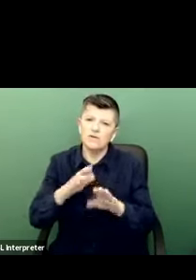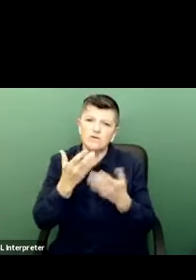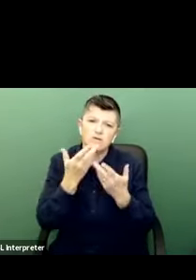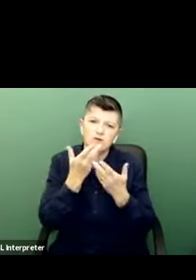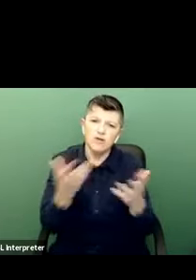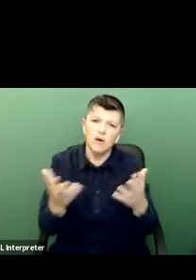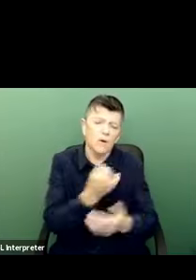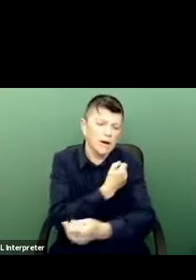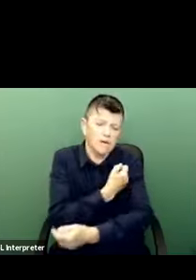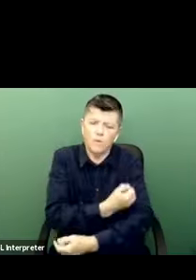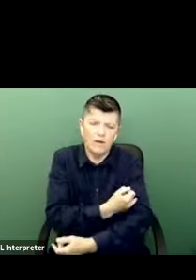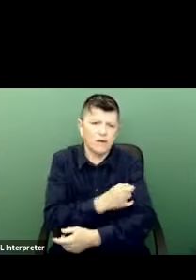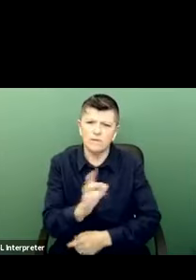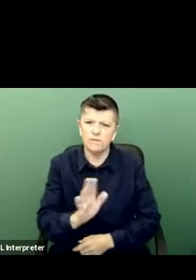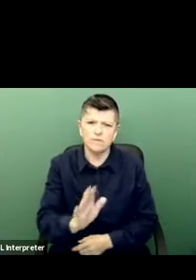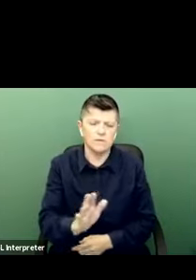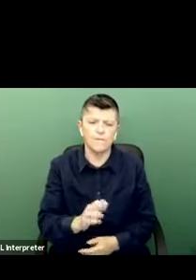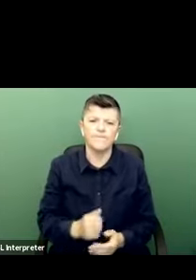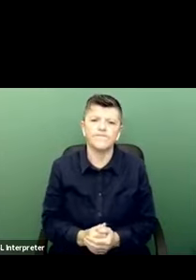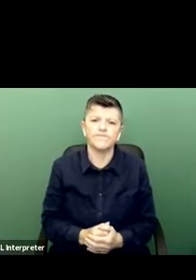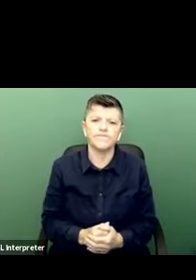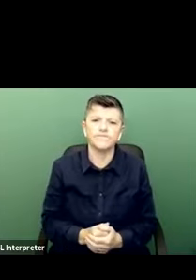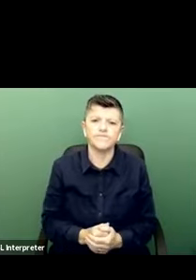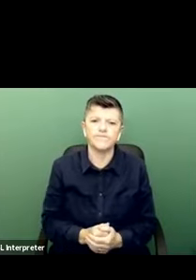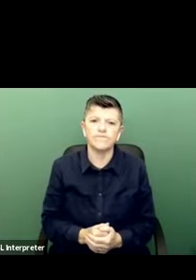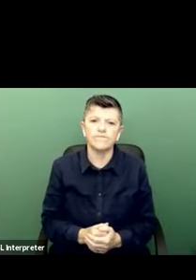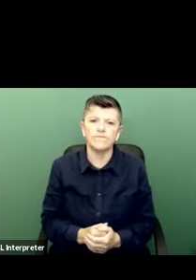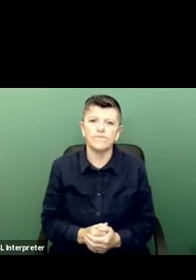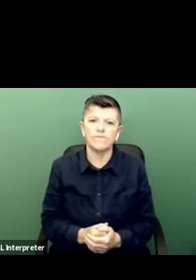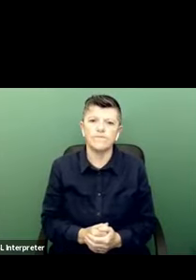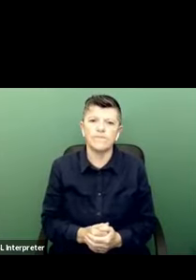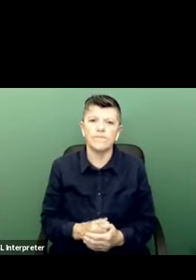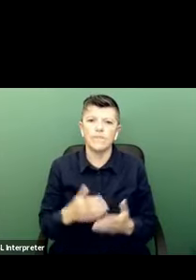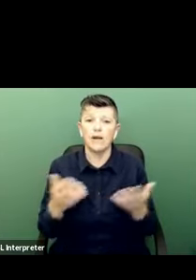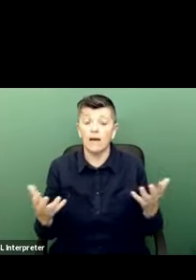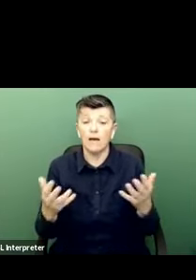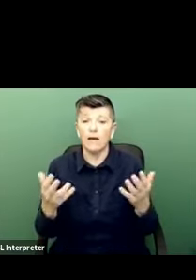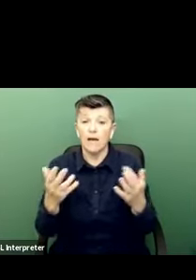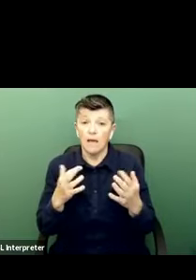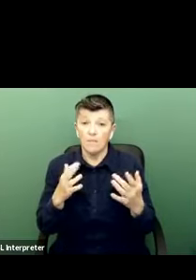human rights relates to the strength of reasoning in particular on the survive